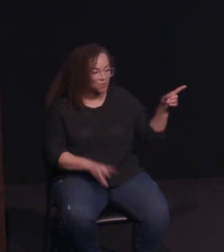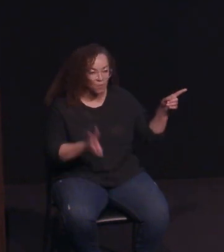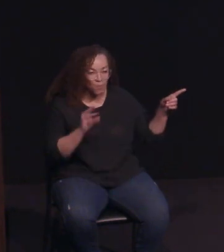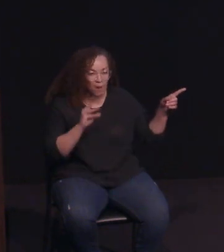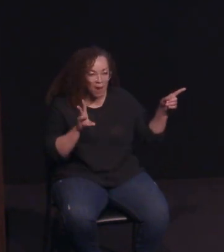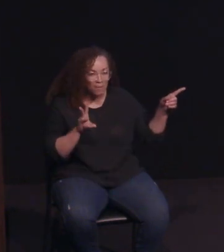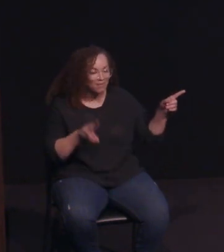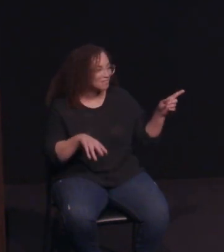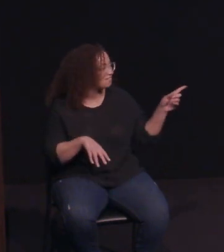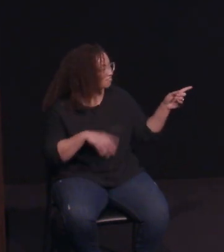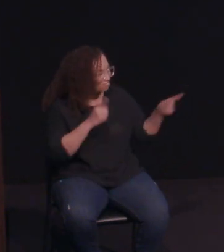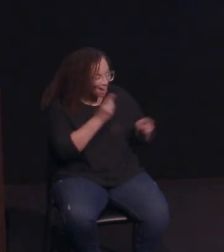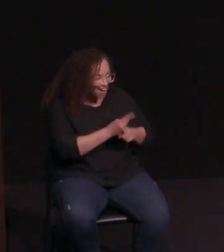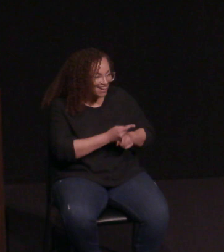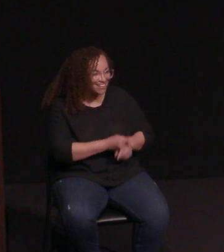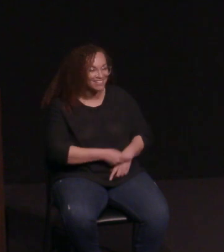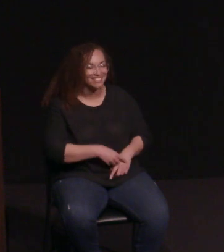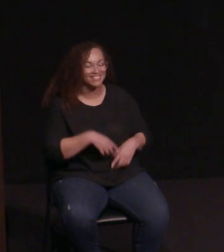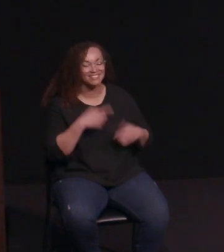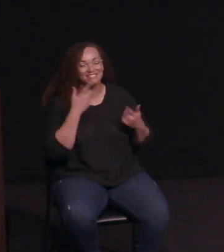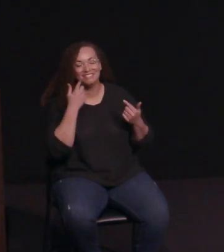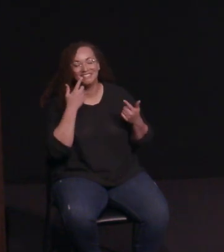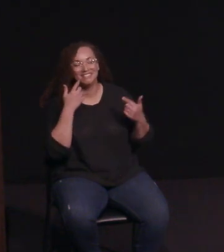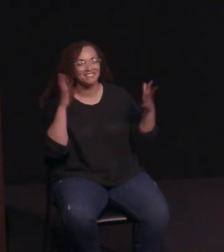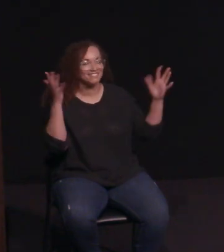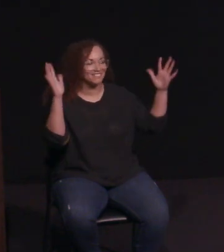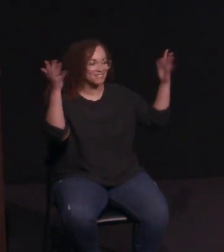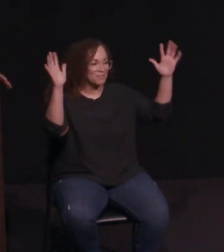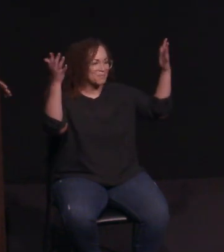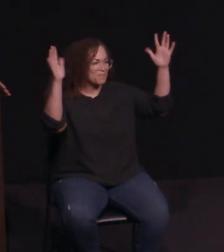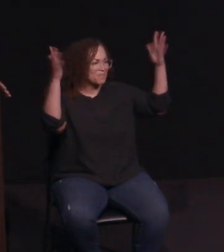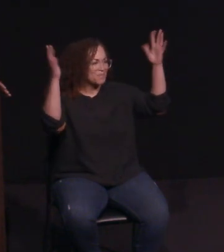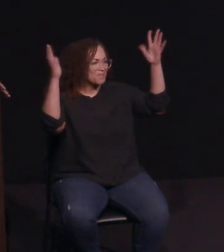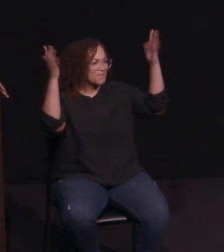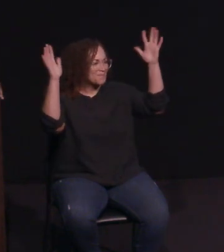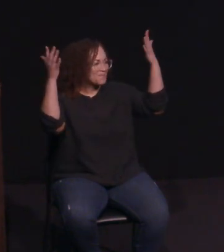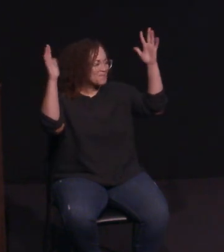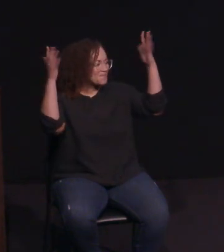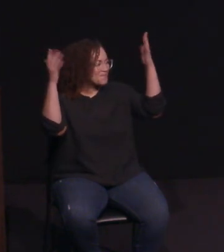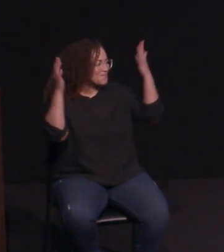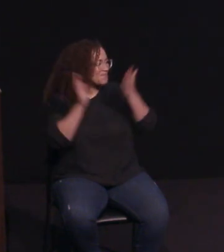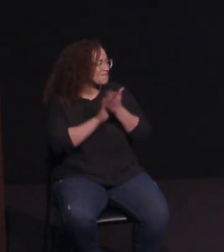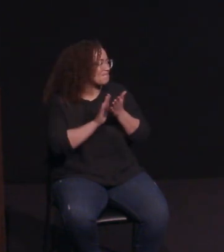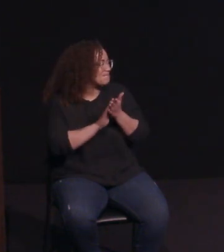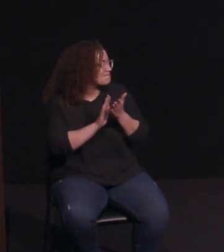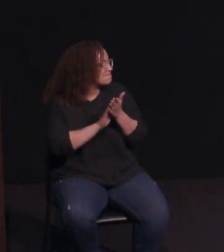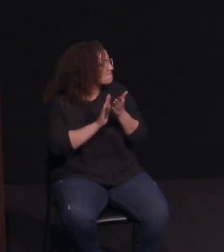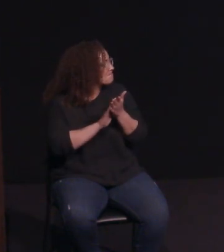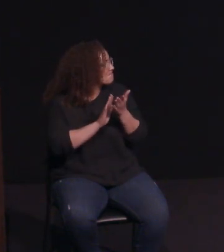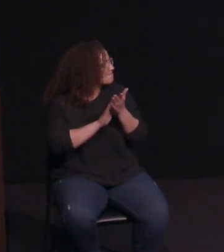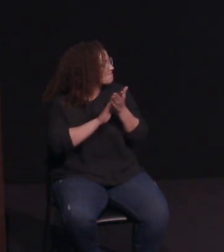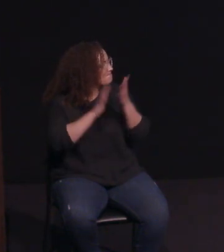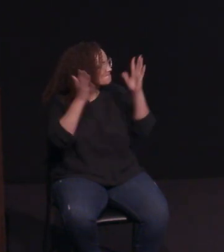[audience applauding]